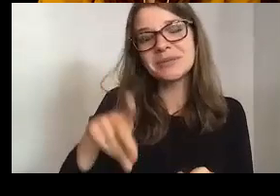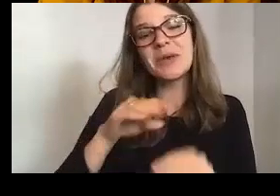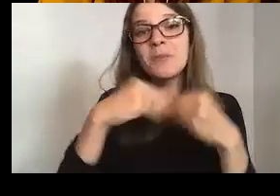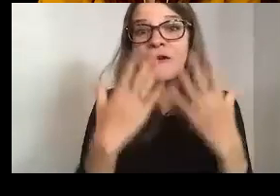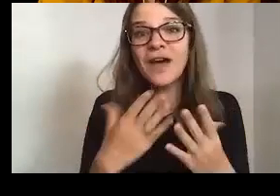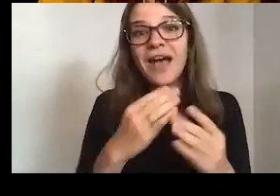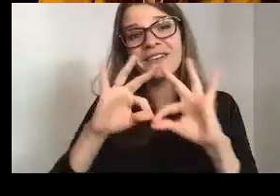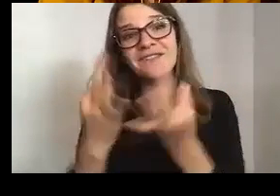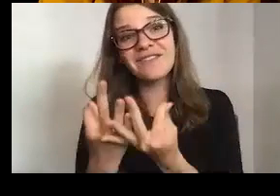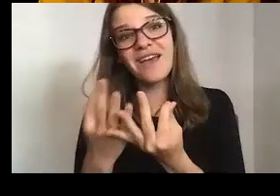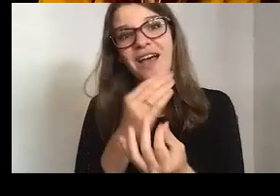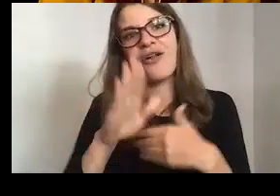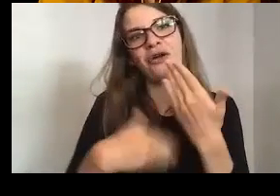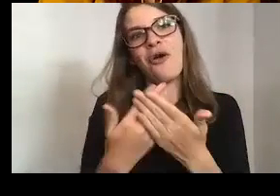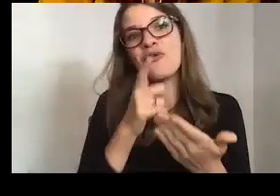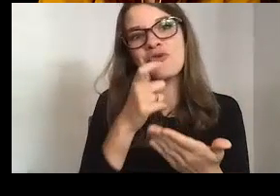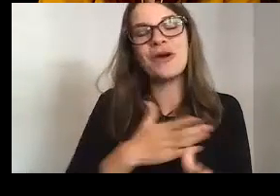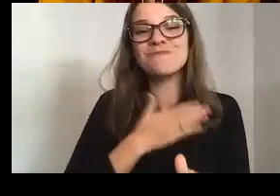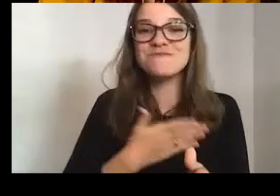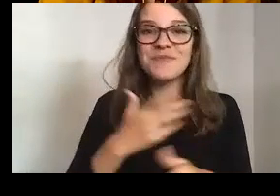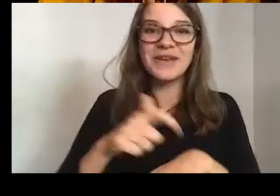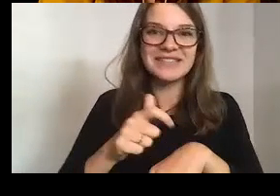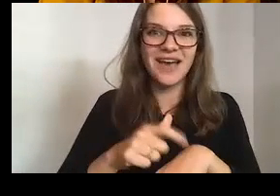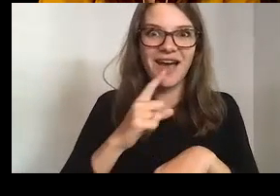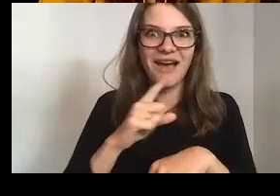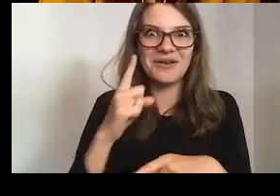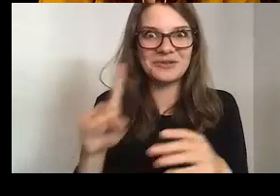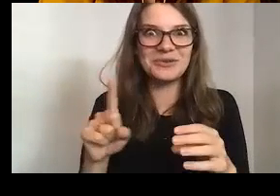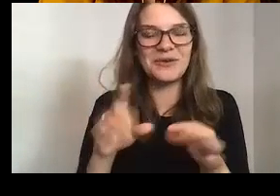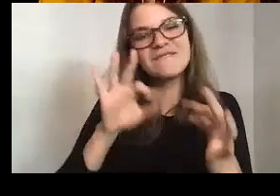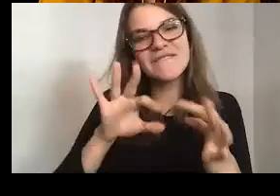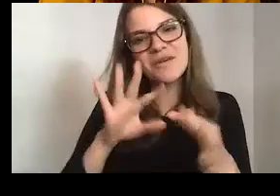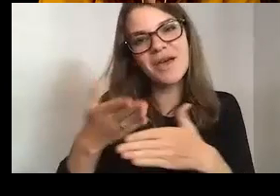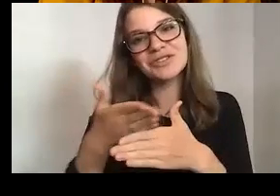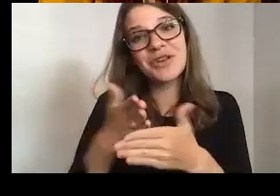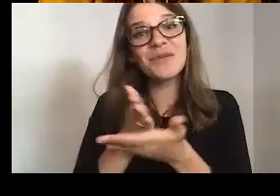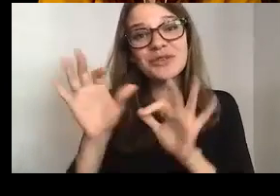as well as all those who took their time to give feedback via our survey that I was